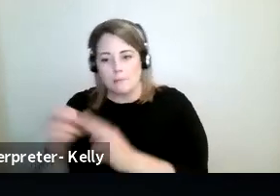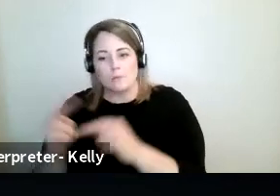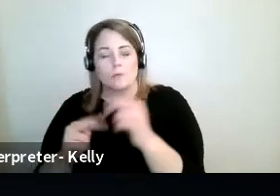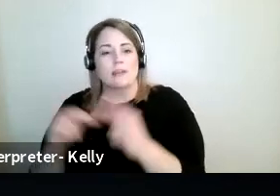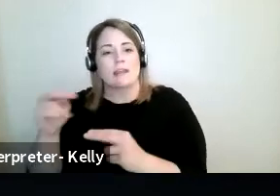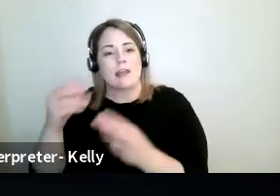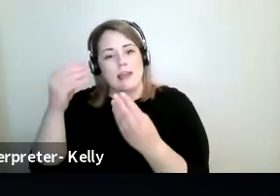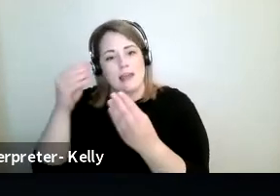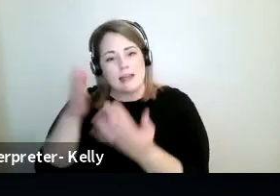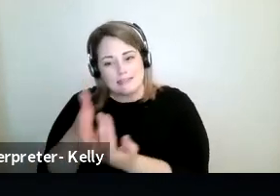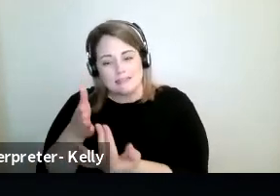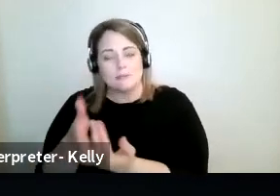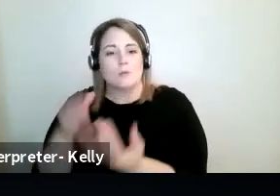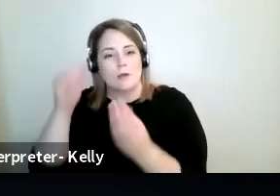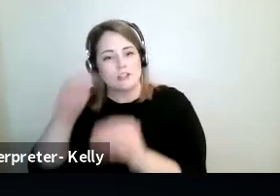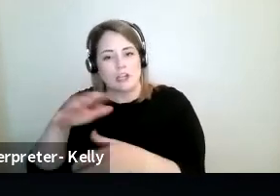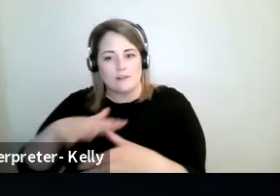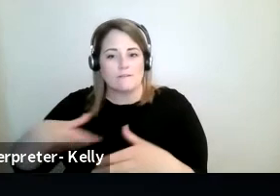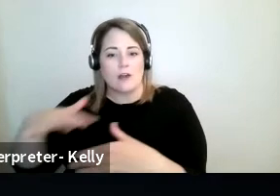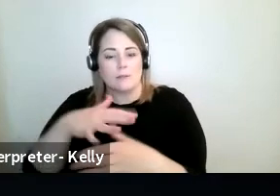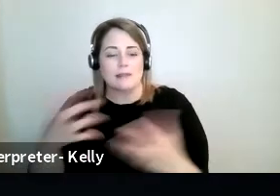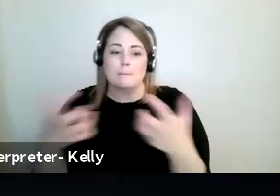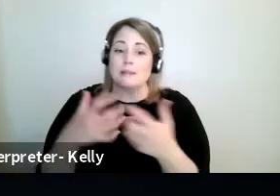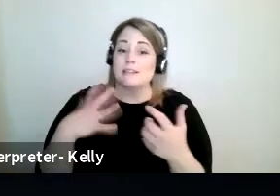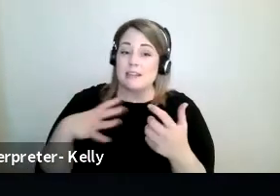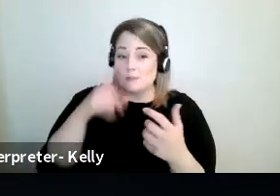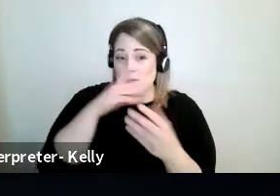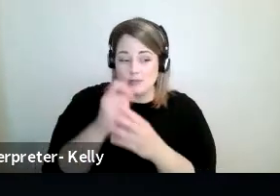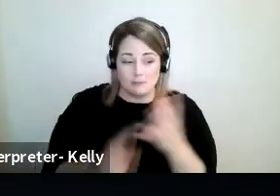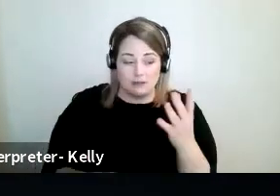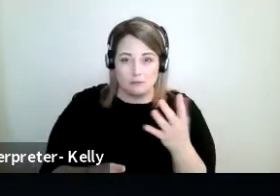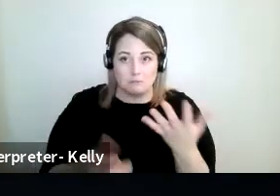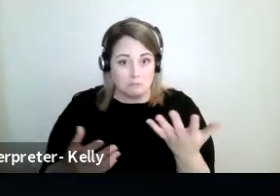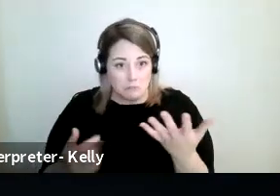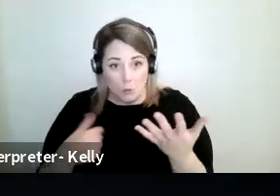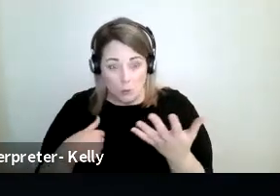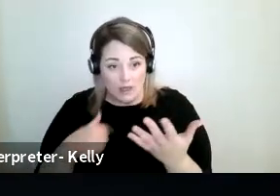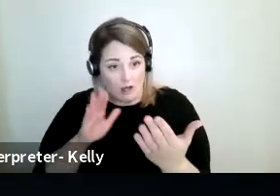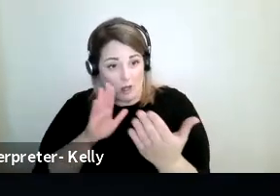assistance for people with disabilities. So how close are we to that in terms of - that's 2030